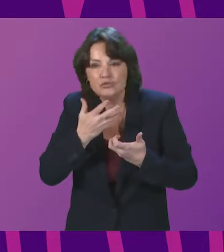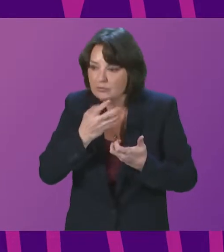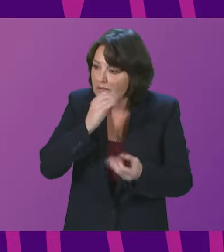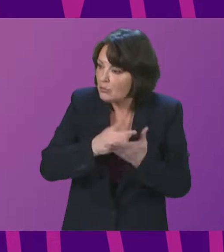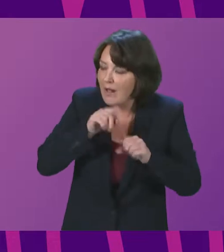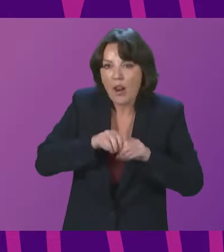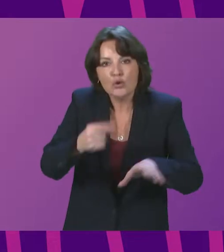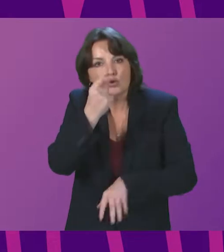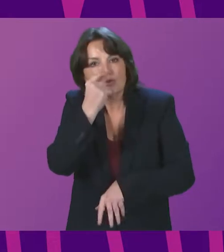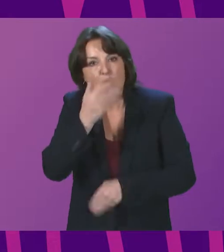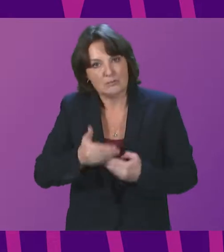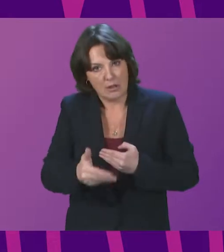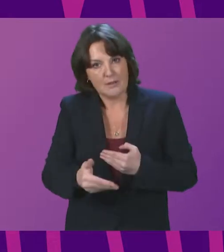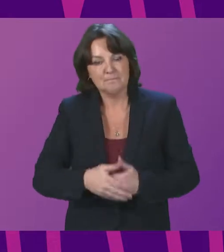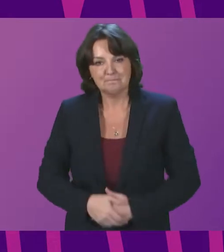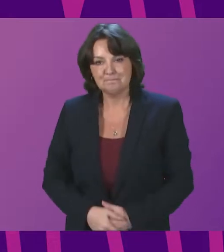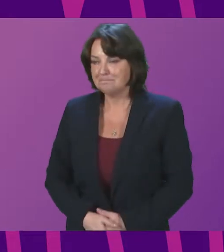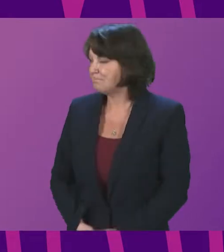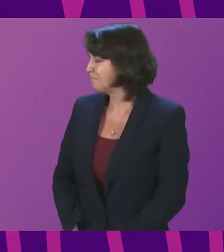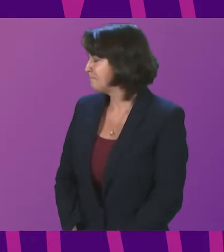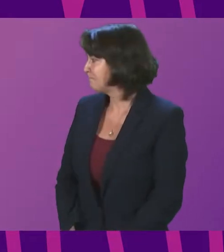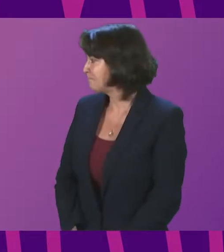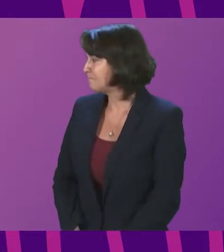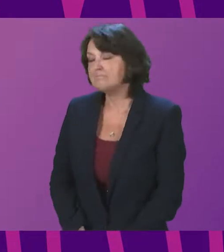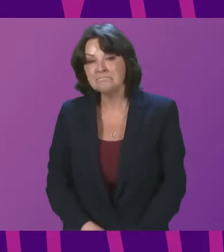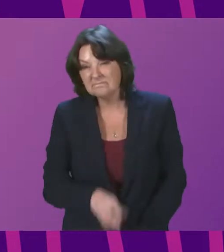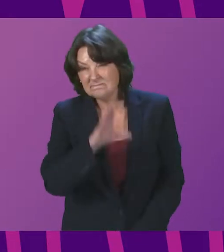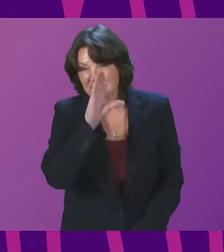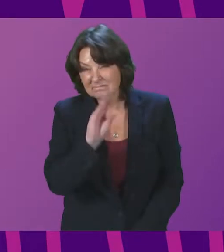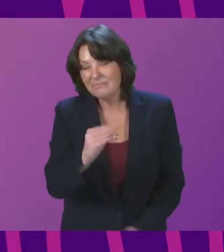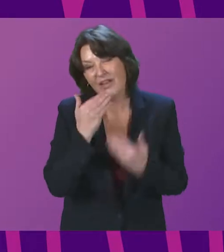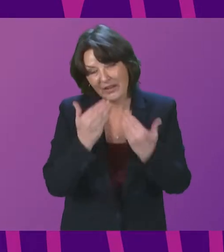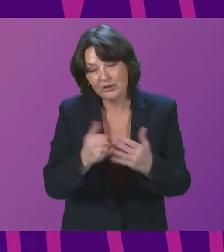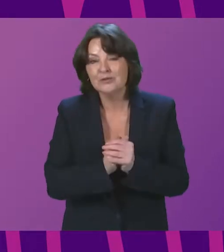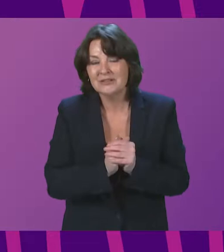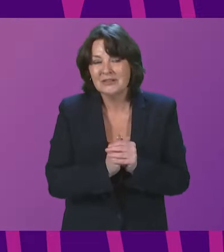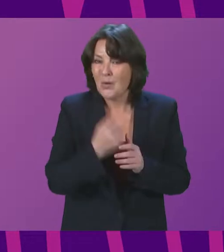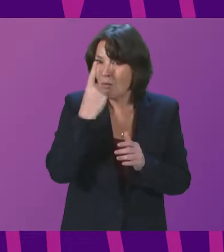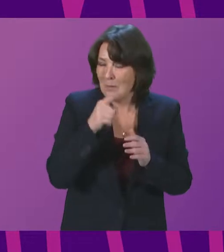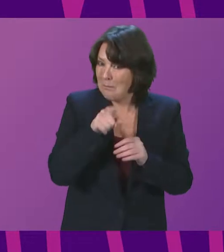During the pandemic, 1.1 million of our fellow Scots have become unpaid carers and we, as